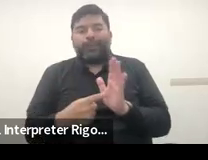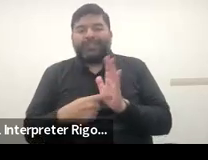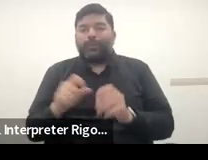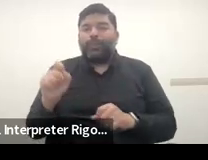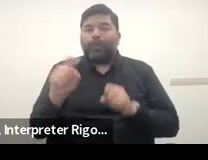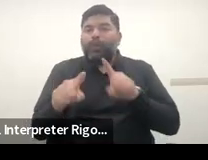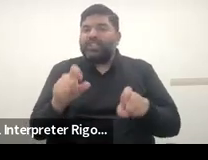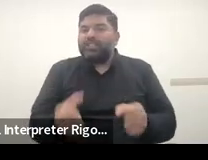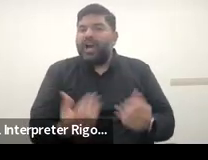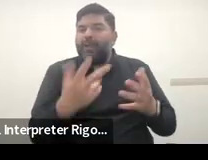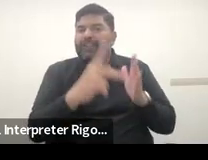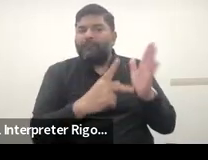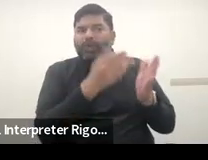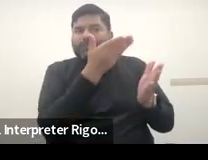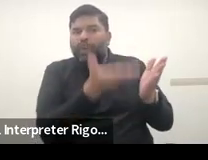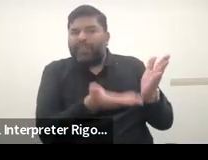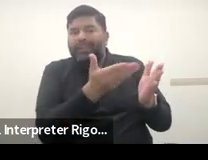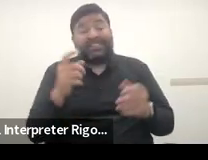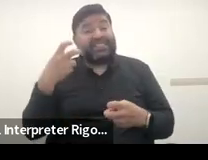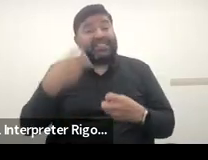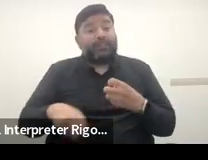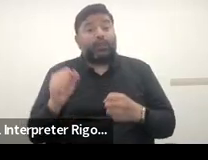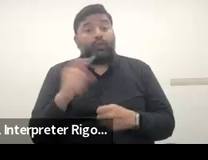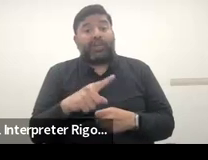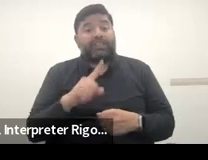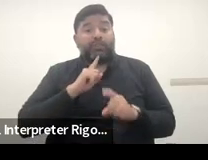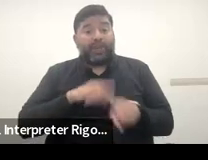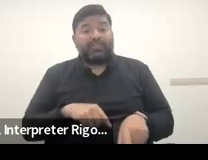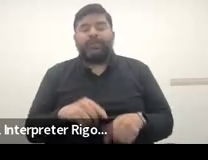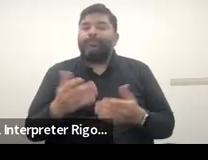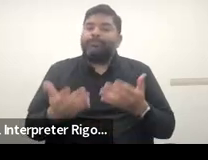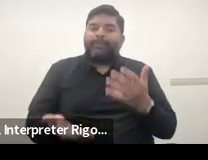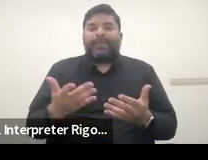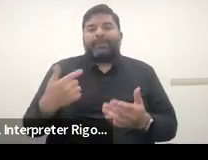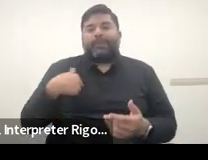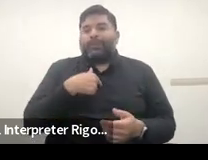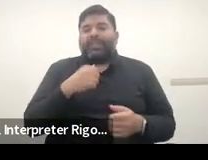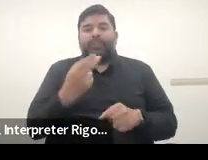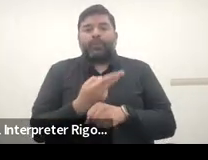a really difficult question to answer perhaps you know we use the the the vector quantized